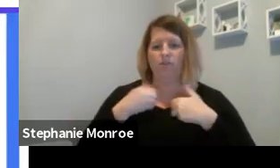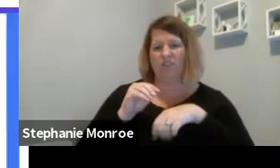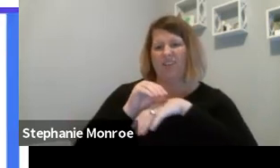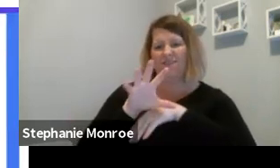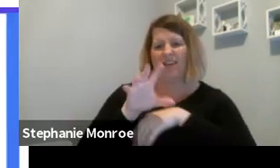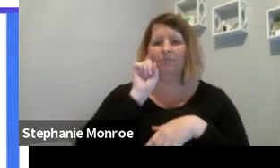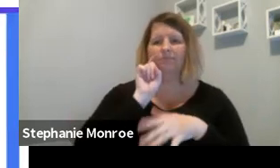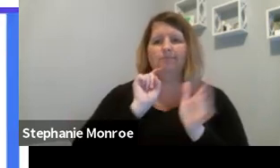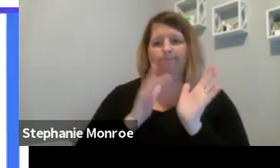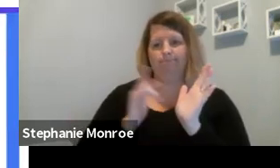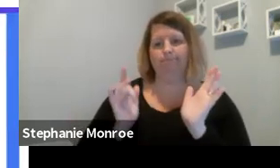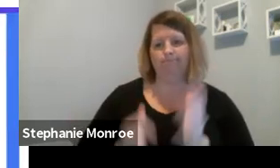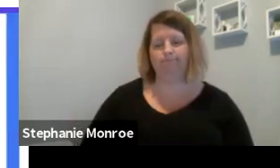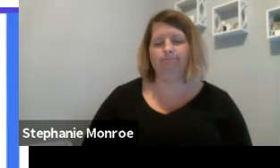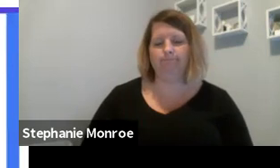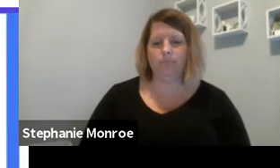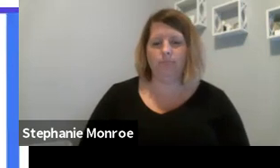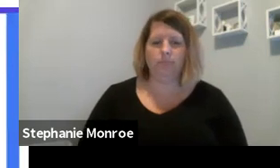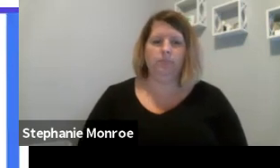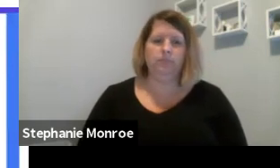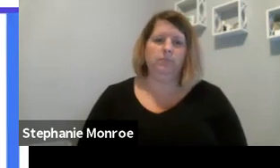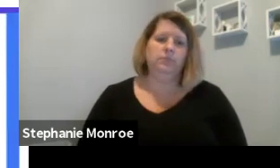who are affected by sexual violence.